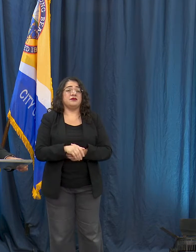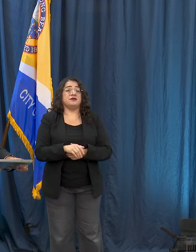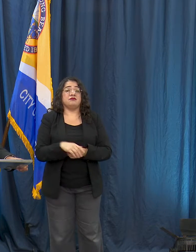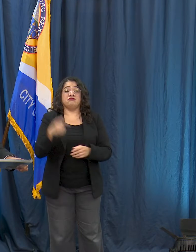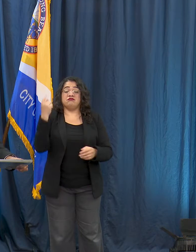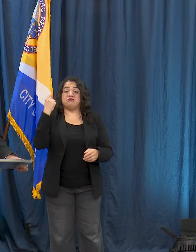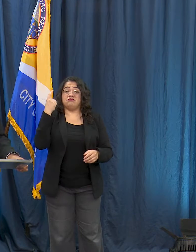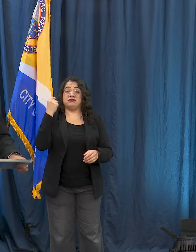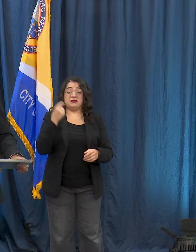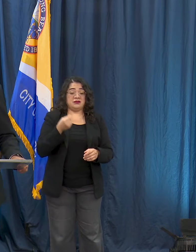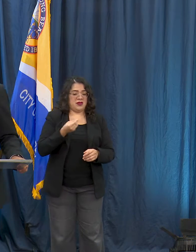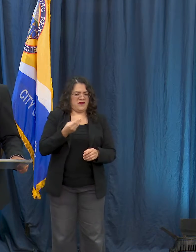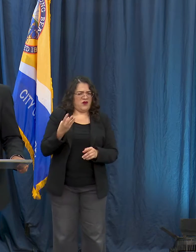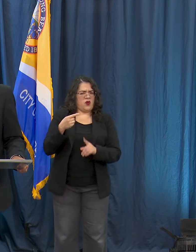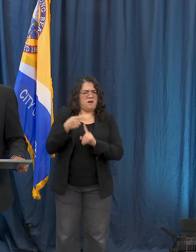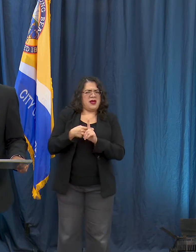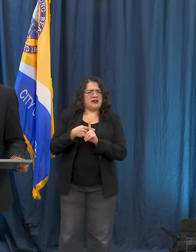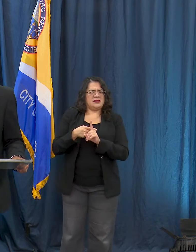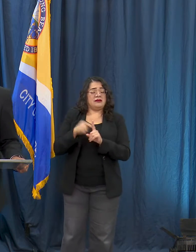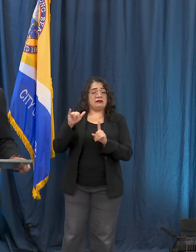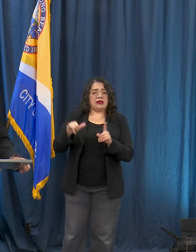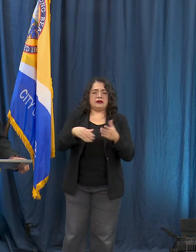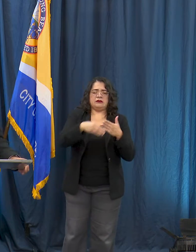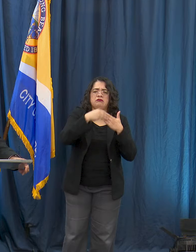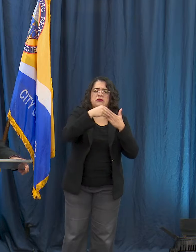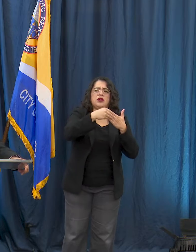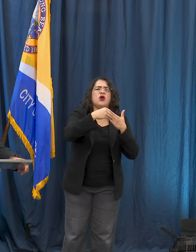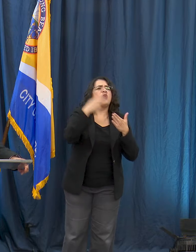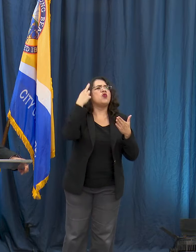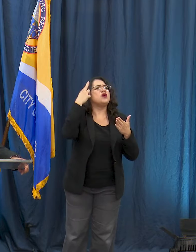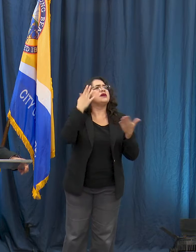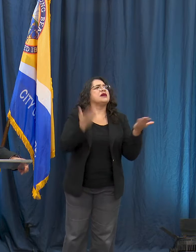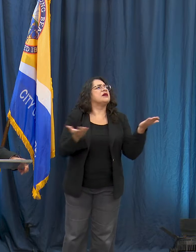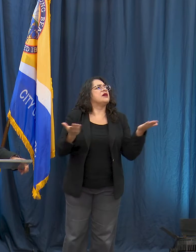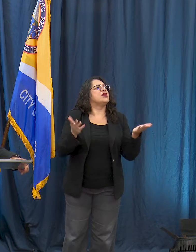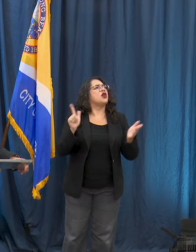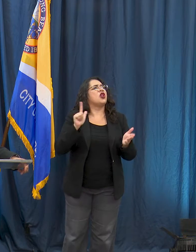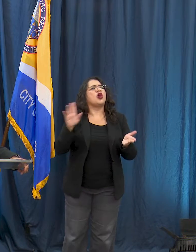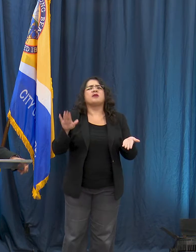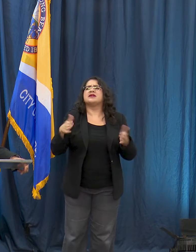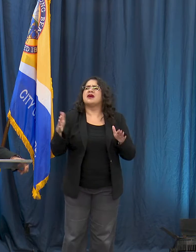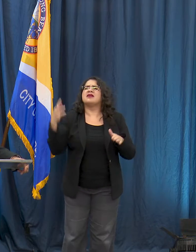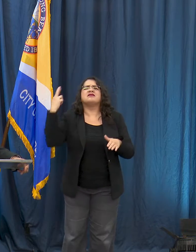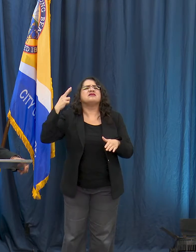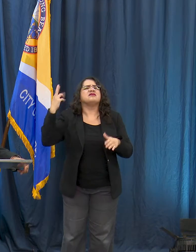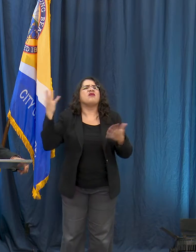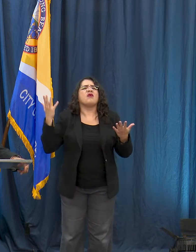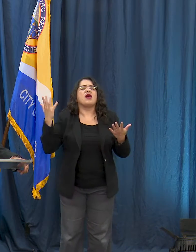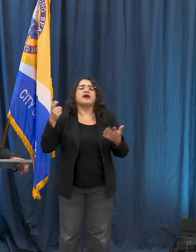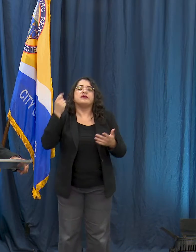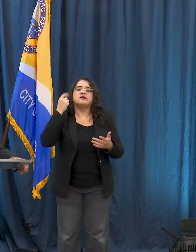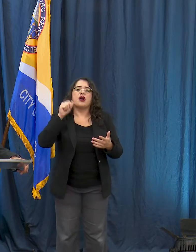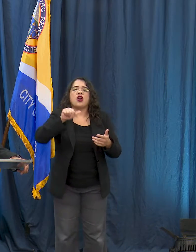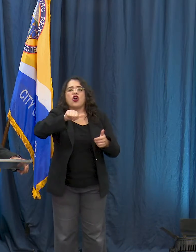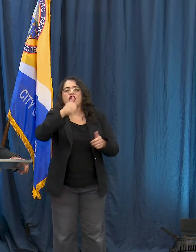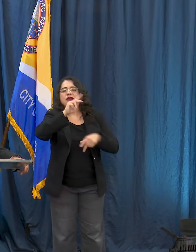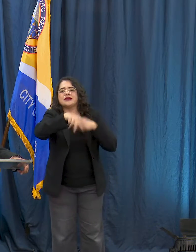in just a few months, is the leading cause of death in our city. When you're looking at things like other types of violence,